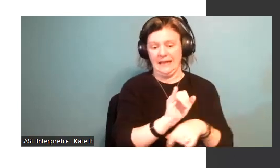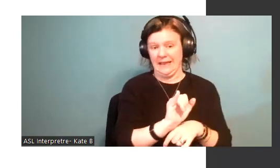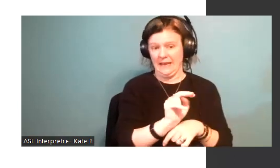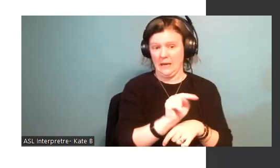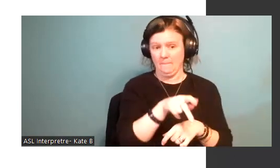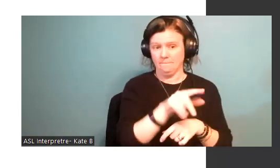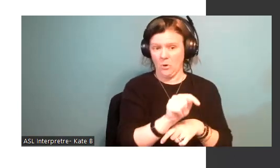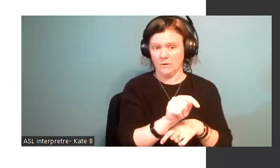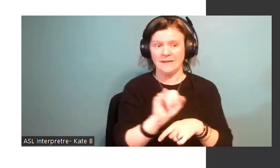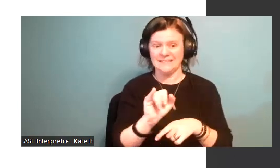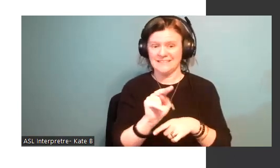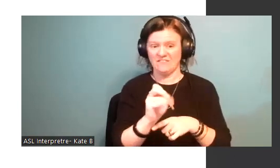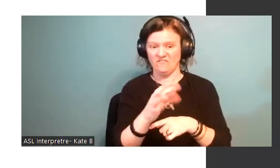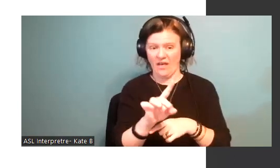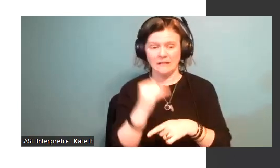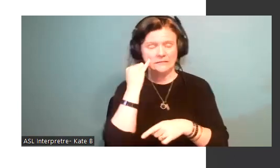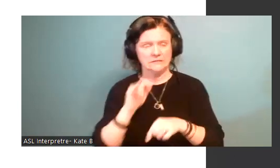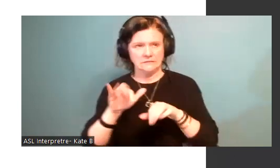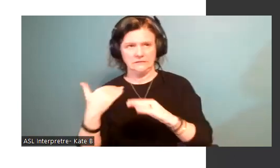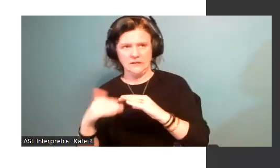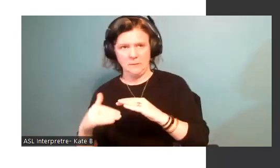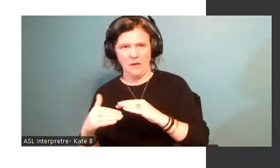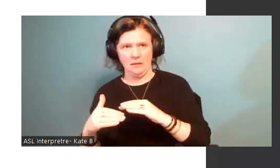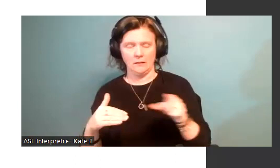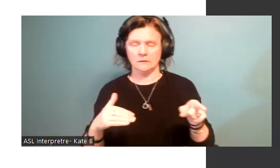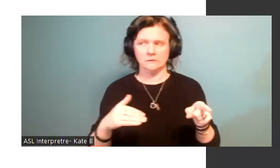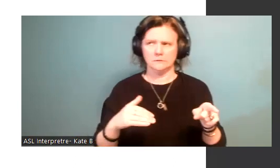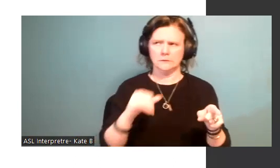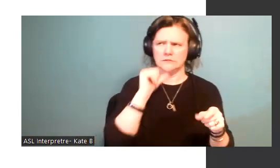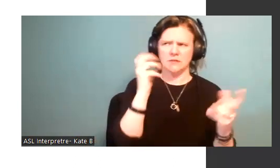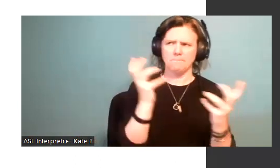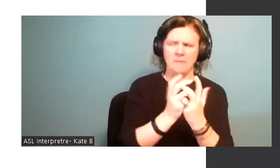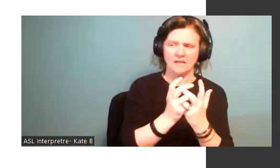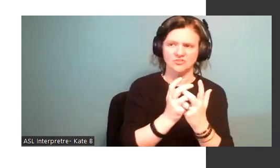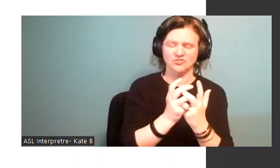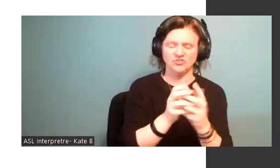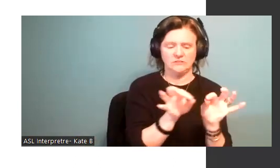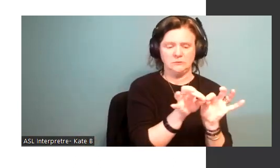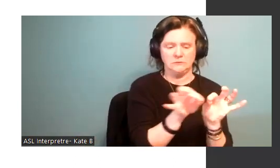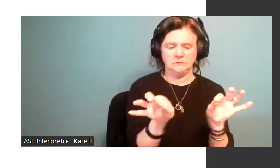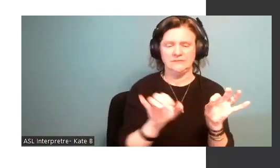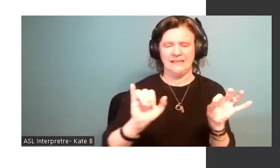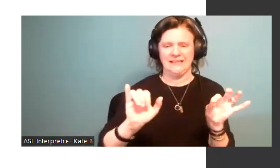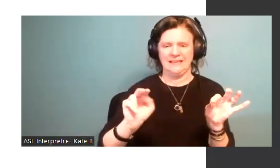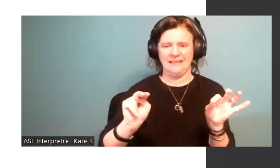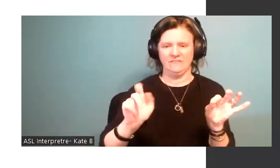state. What is the current condition? So, giving an invalid state on the input field will tell the